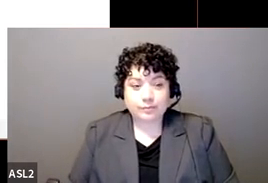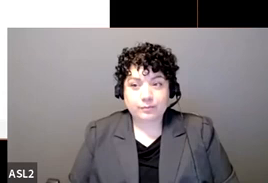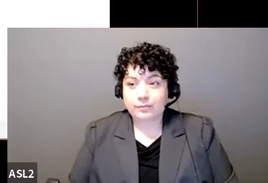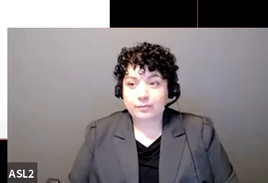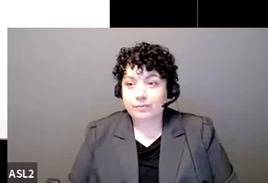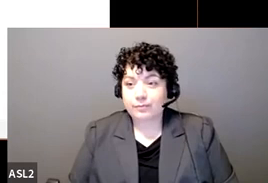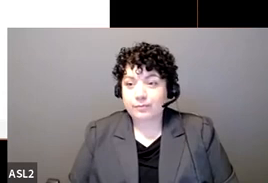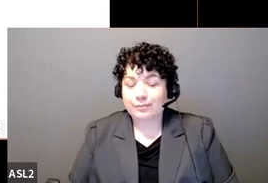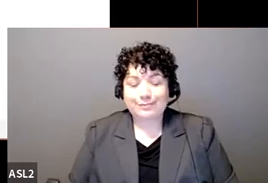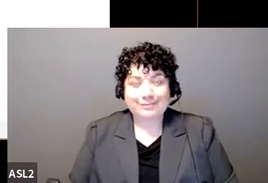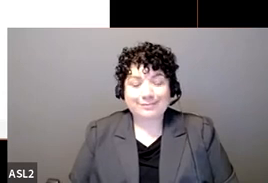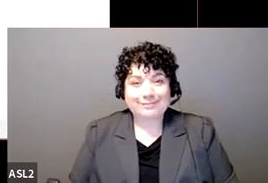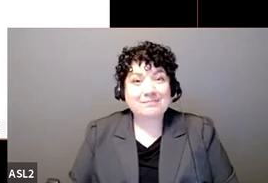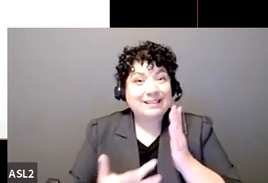excuse me I’m having technical difficulties